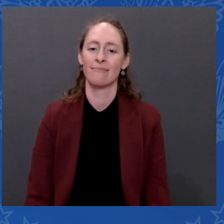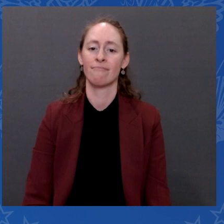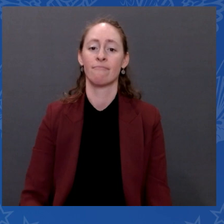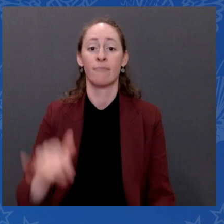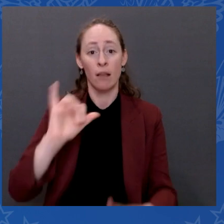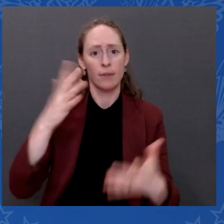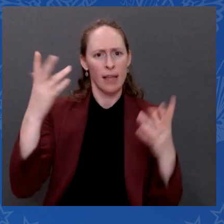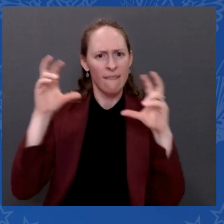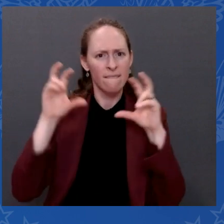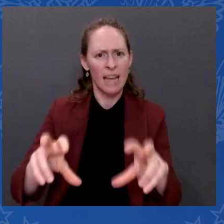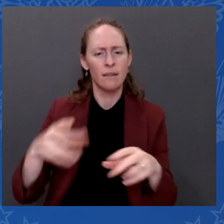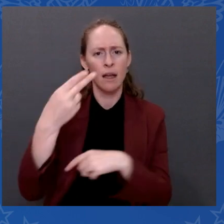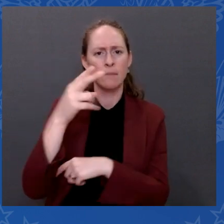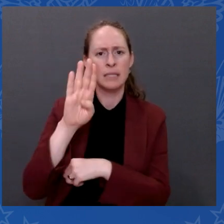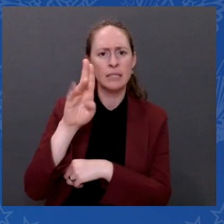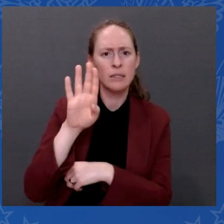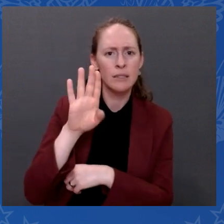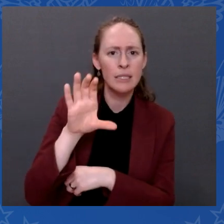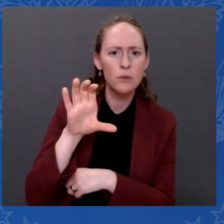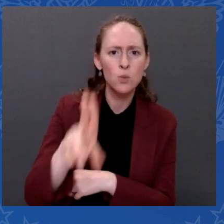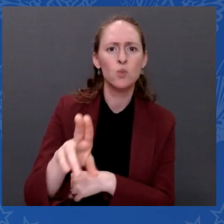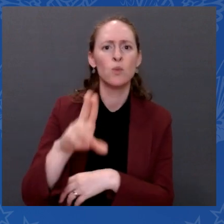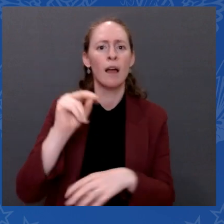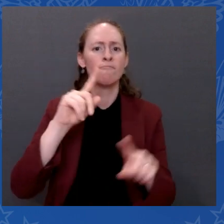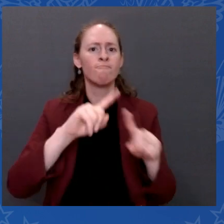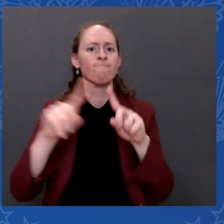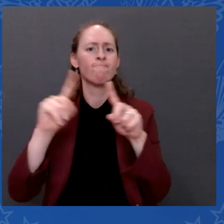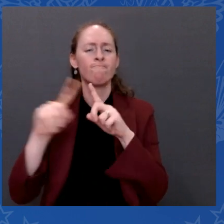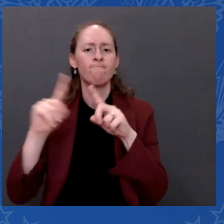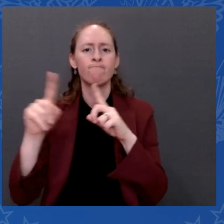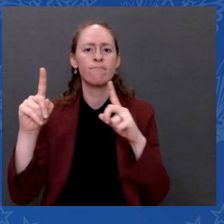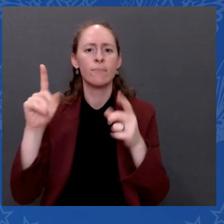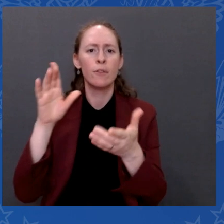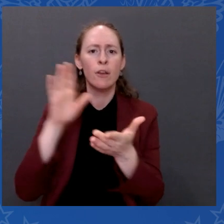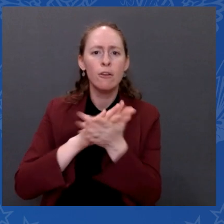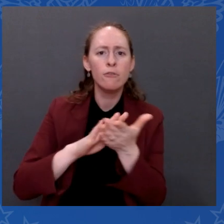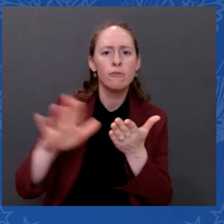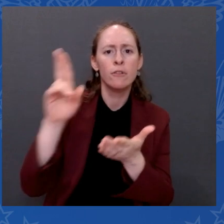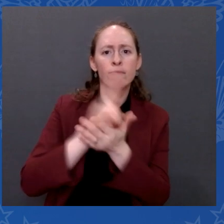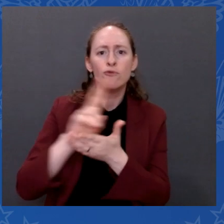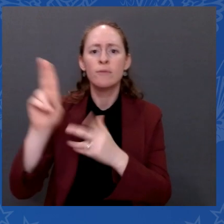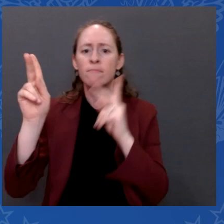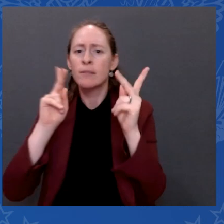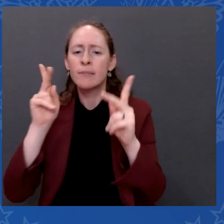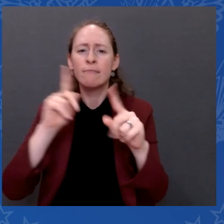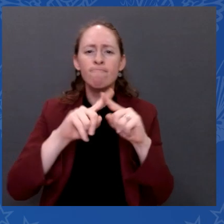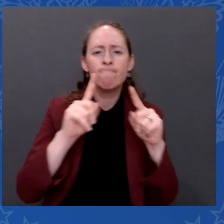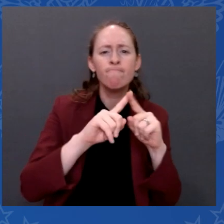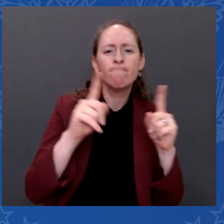which have the capacity to do so much more given the opportunity. Look, I know we could go on for a long time --